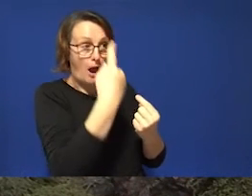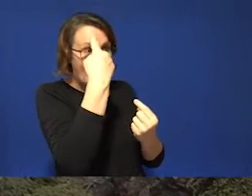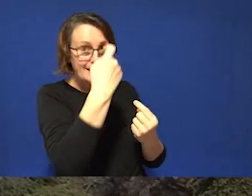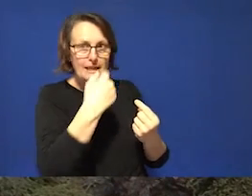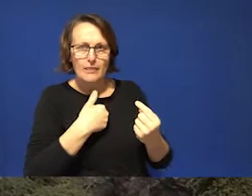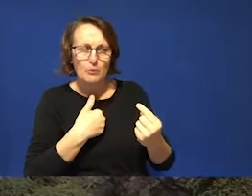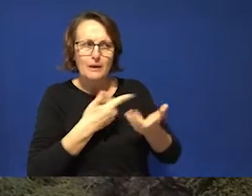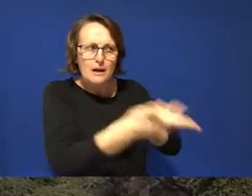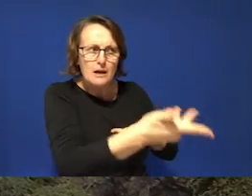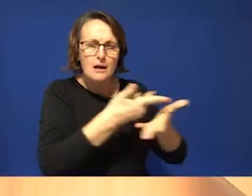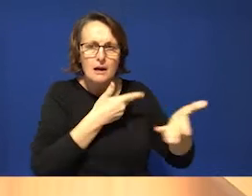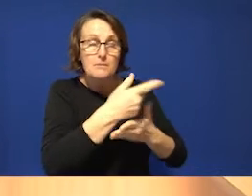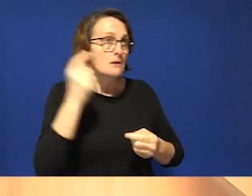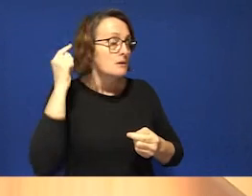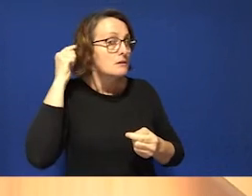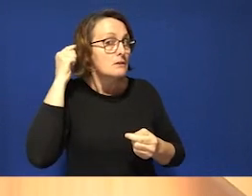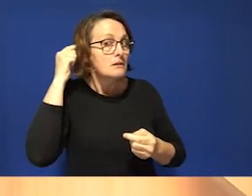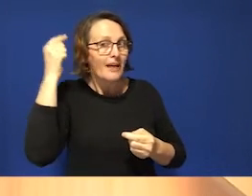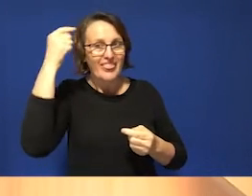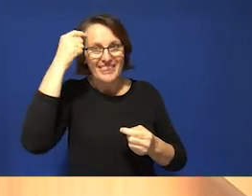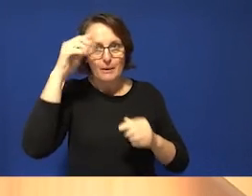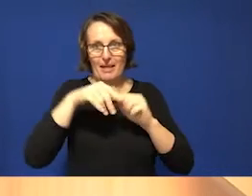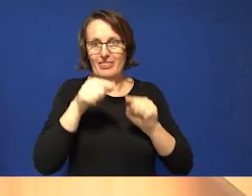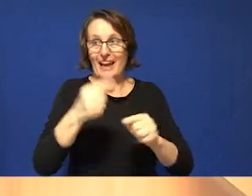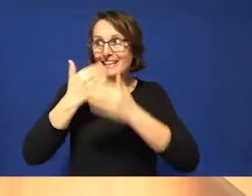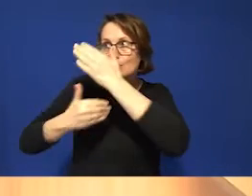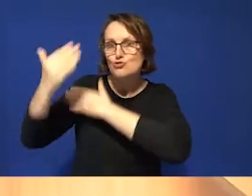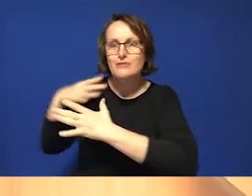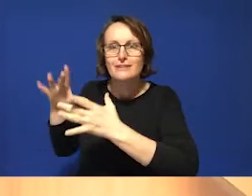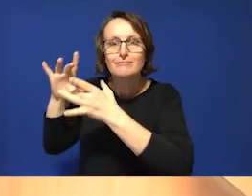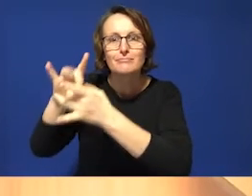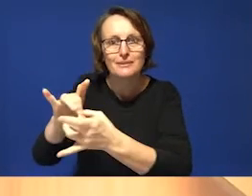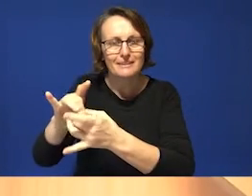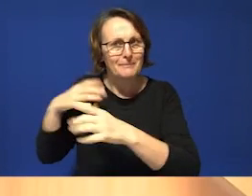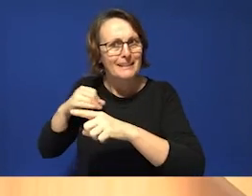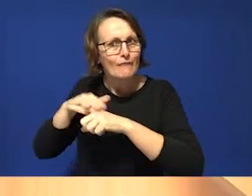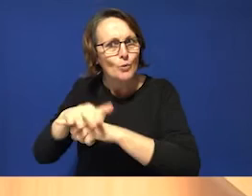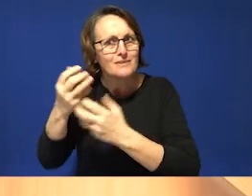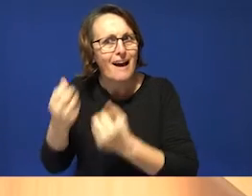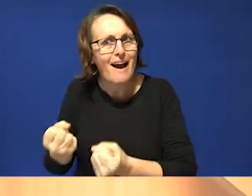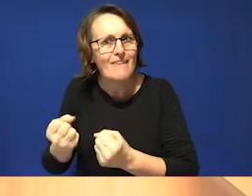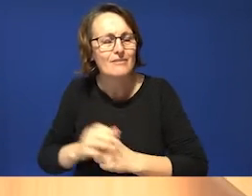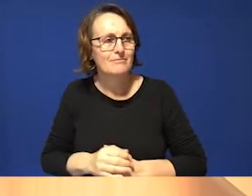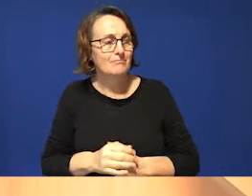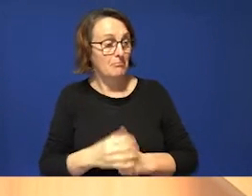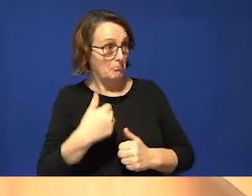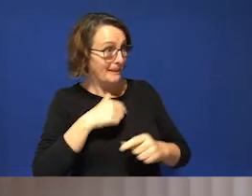and we were putting counter suggestions and so on. Those were the things that were driving our thinking, how that influenced all.